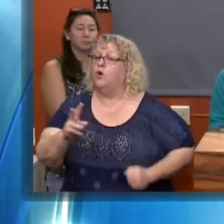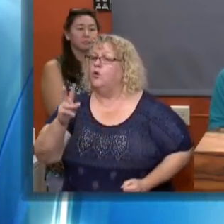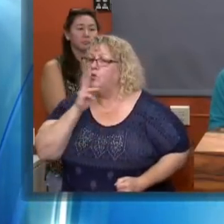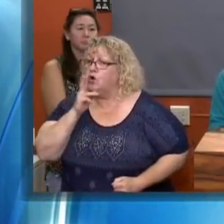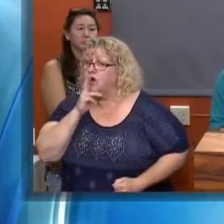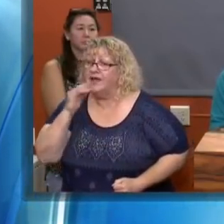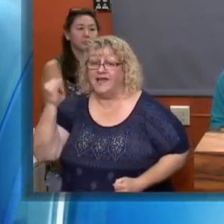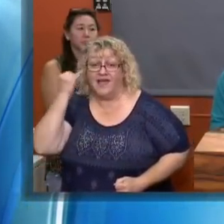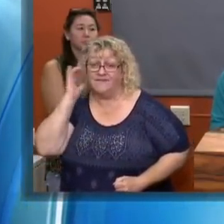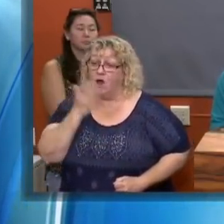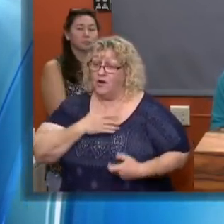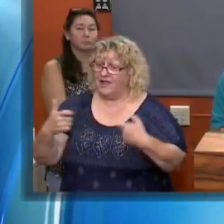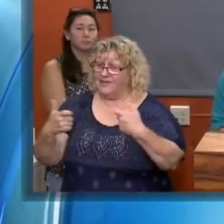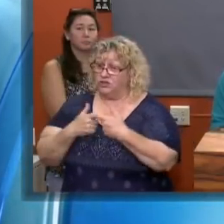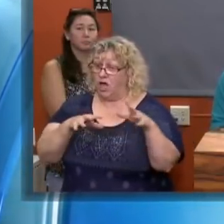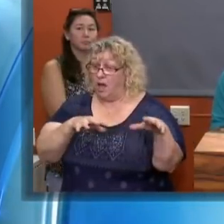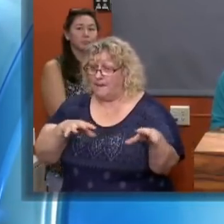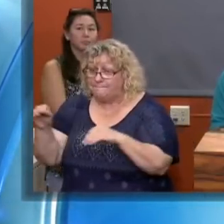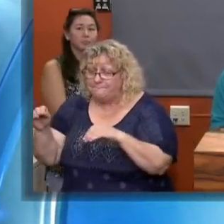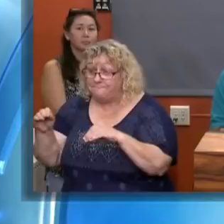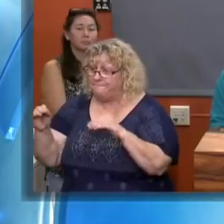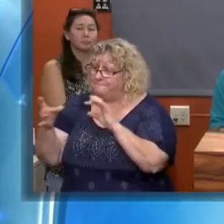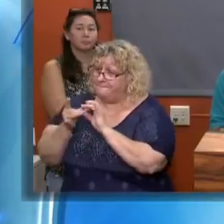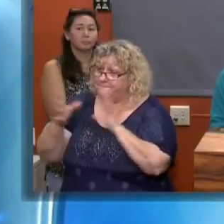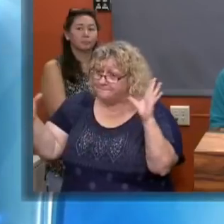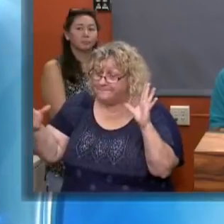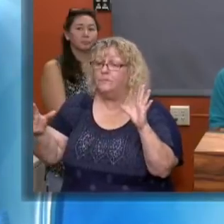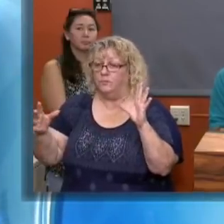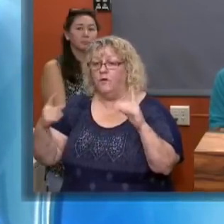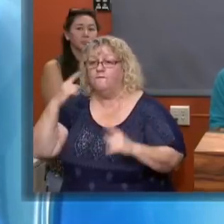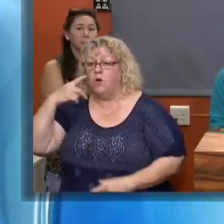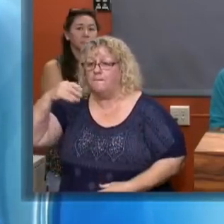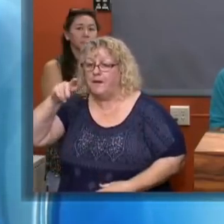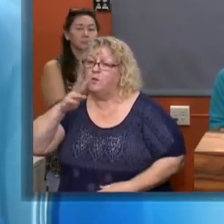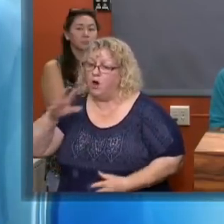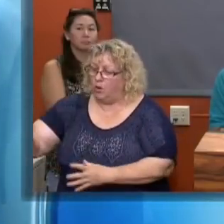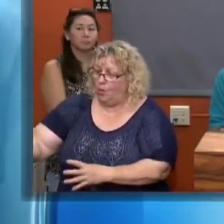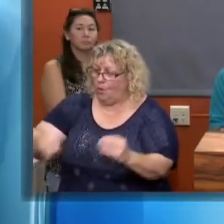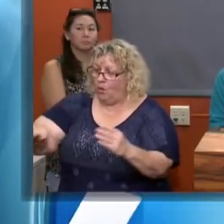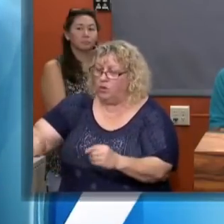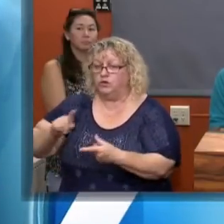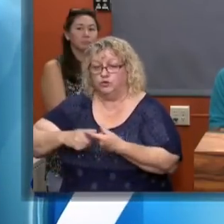FILLING 171 OF THESE TANKS ISLANDWIDE TO STORE WATER. SHOULD WE LOSE ELECTRICITY, TO